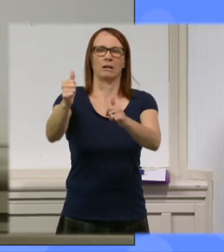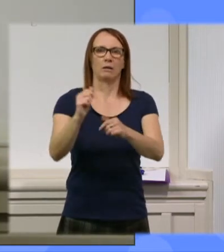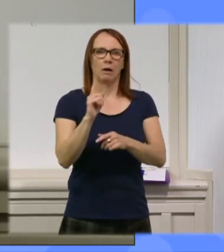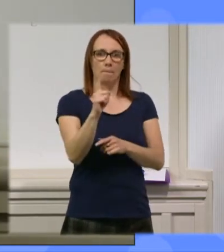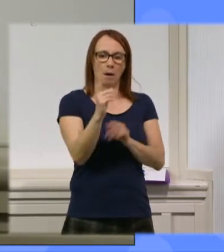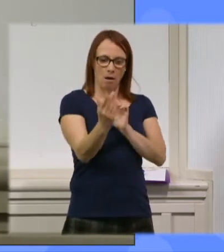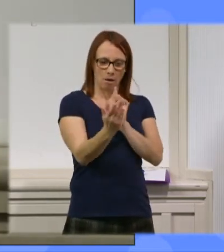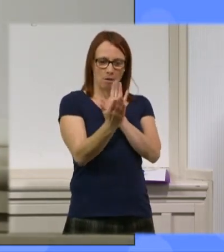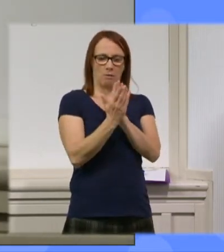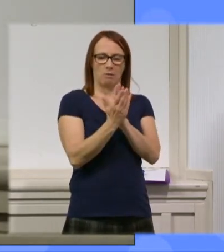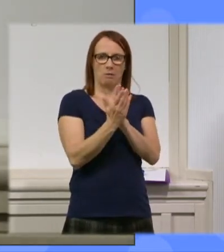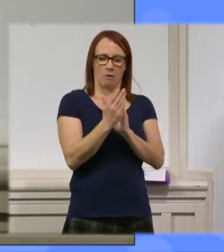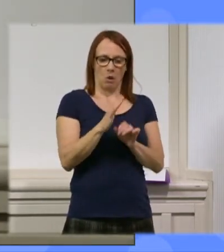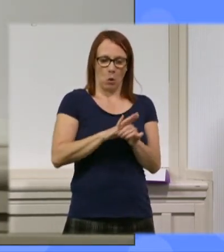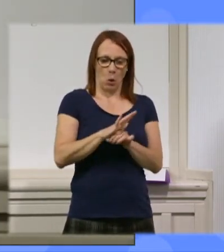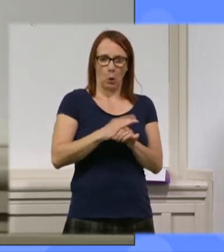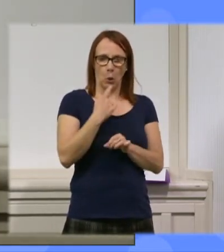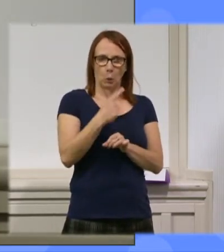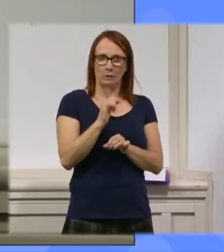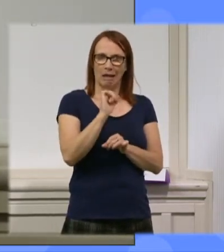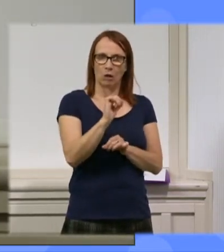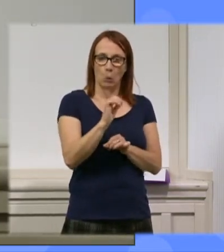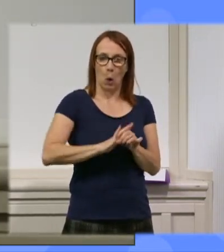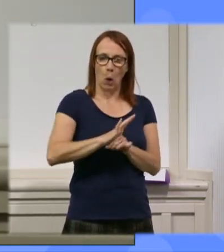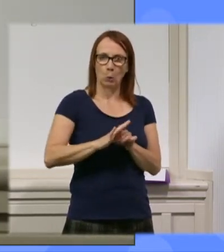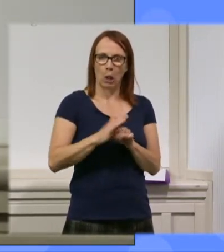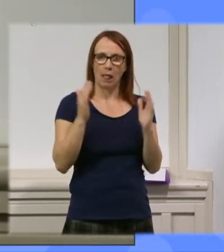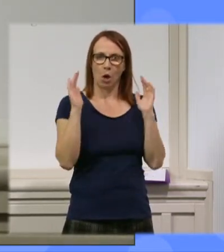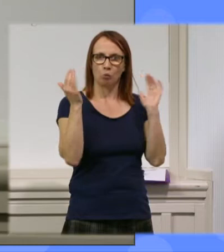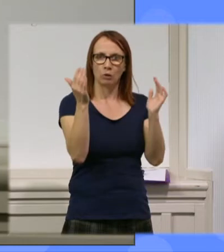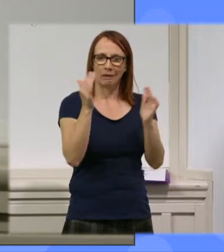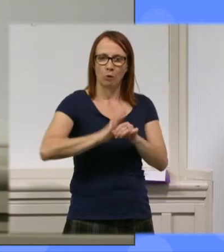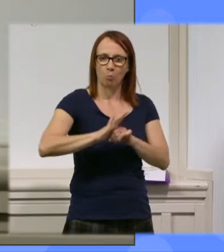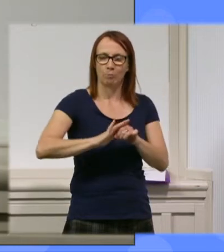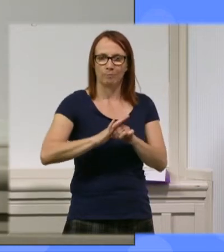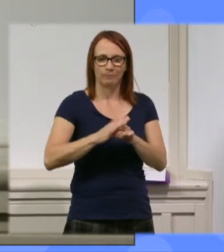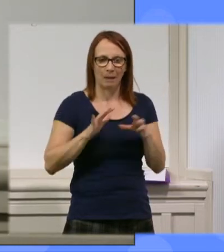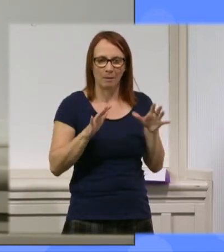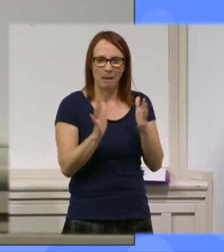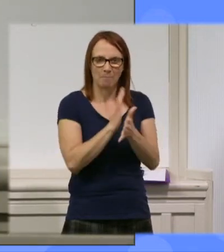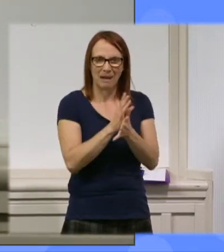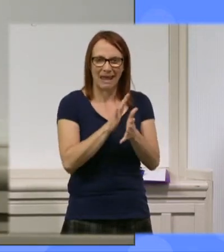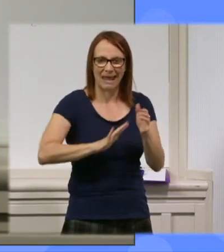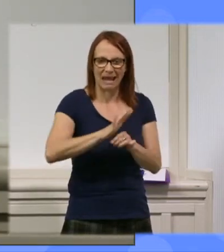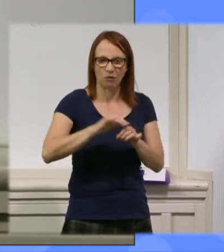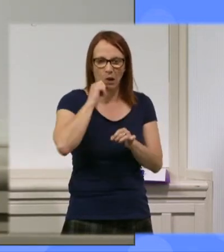woodland because we're going to develop that into some flats so having things local in communities makes a big difference it's much easier to make